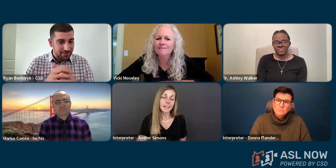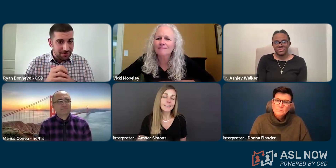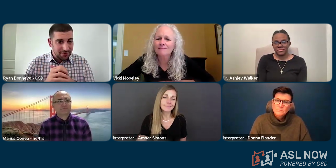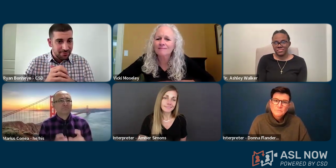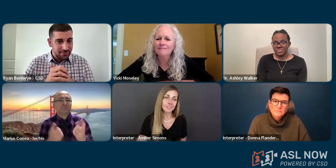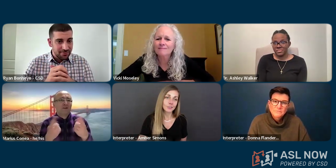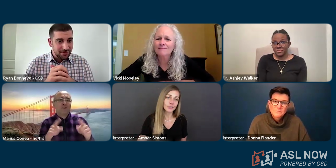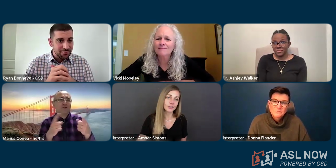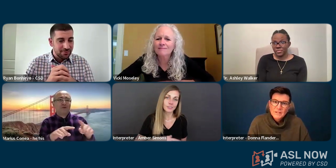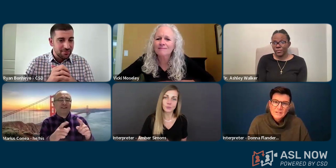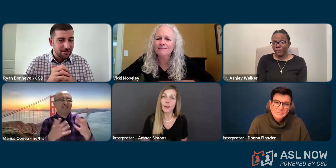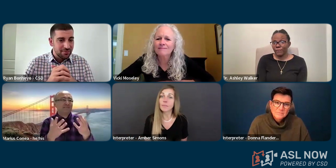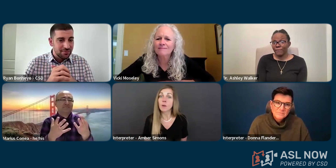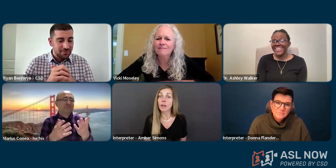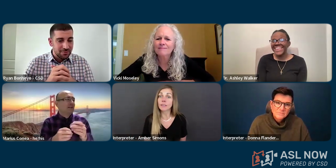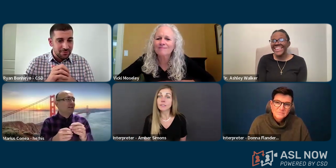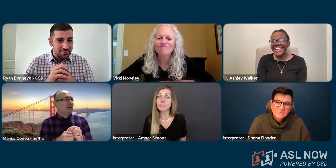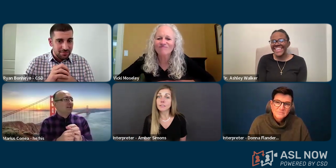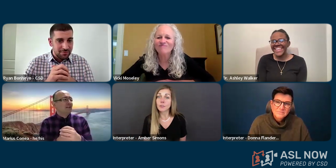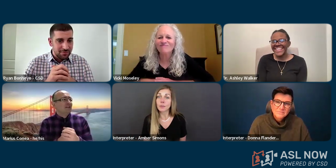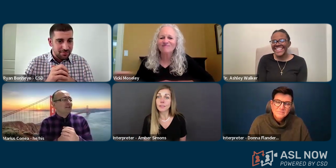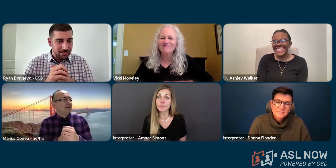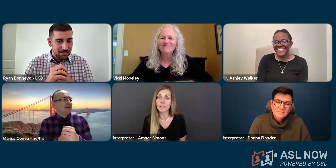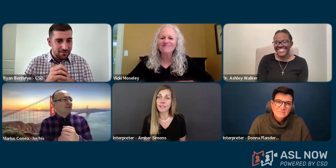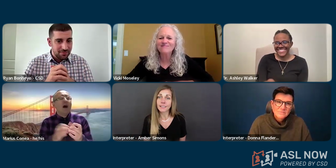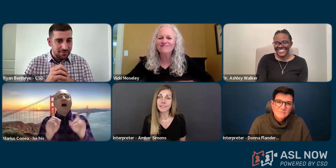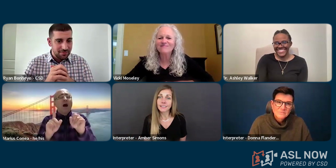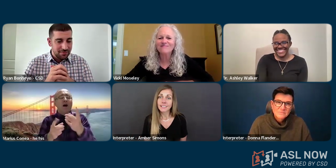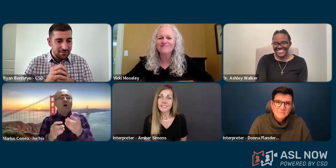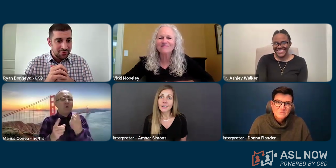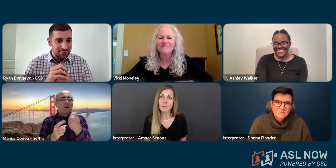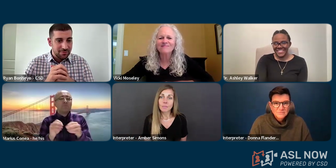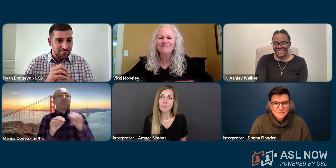Yeah. So true. Marius, Did you want to say something?